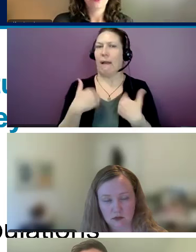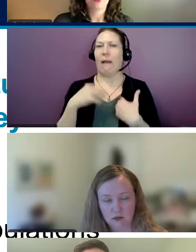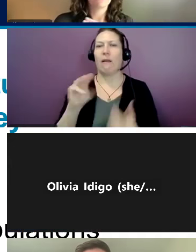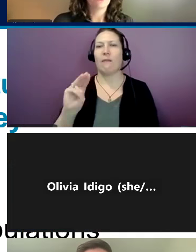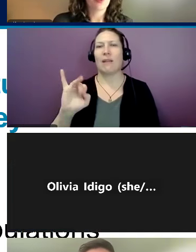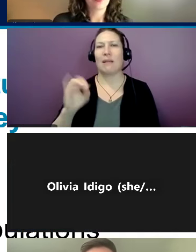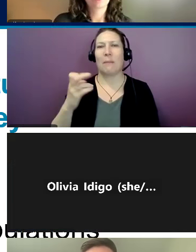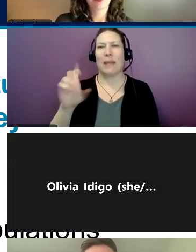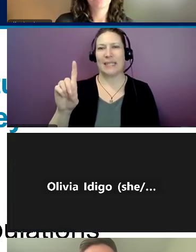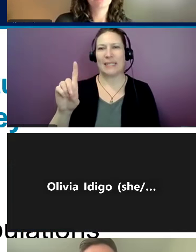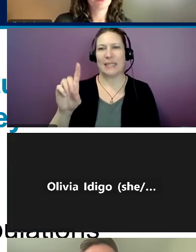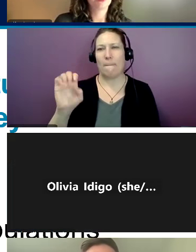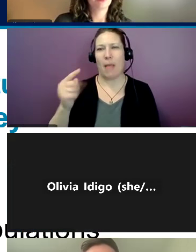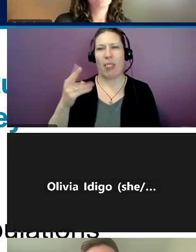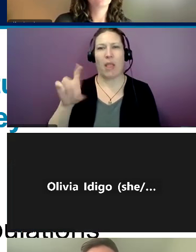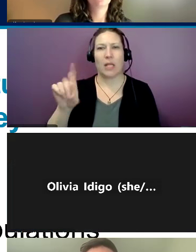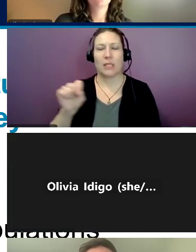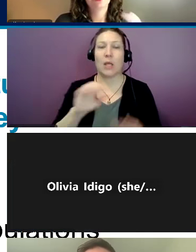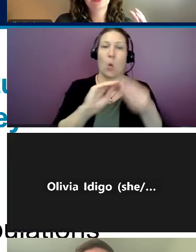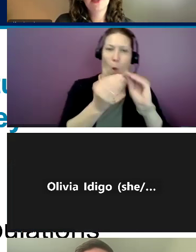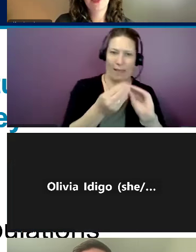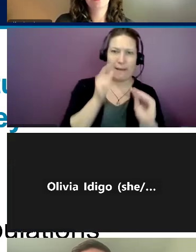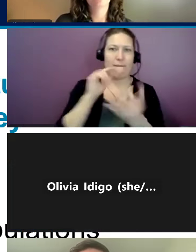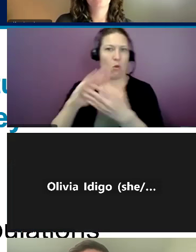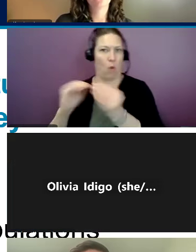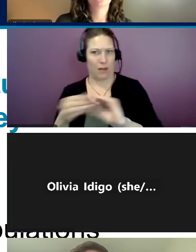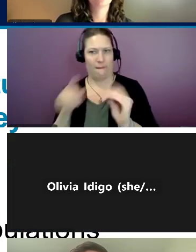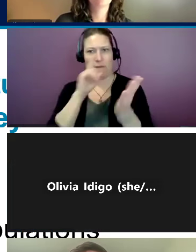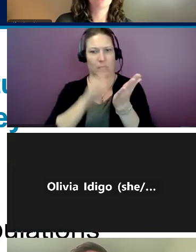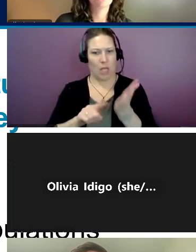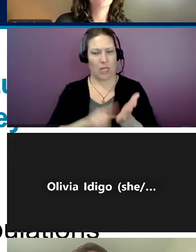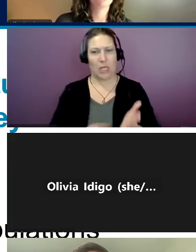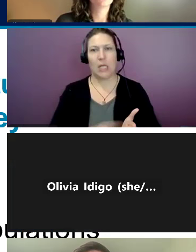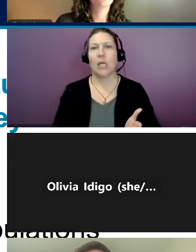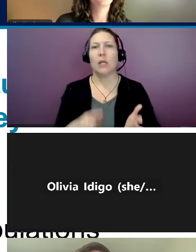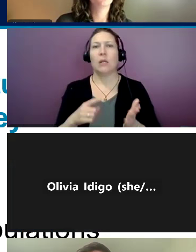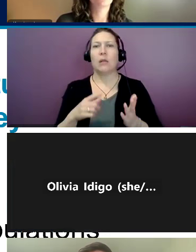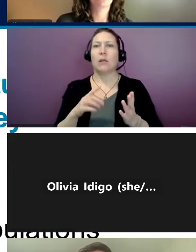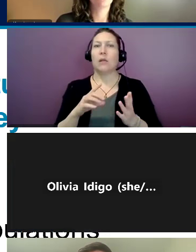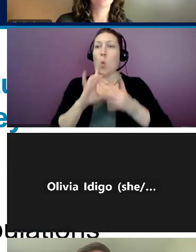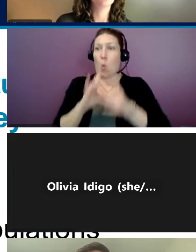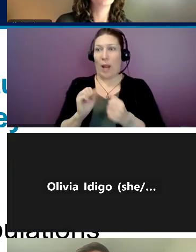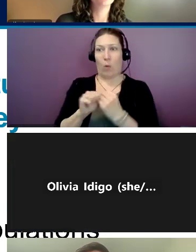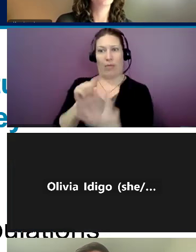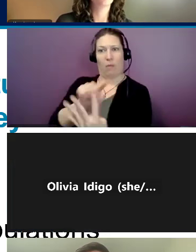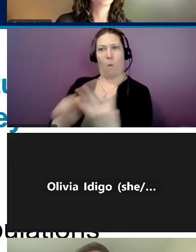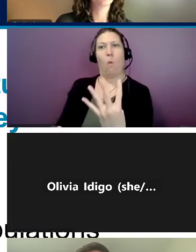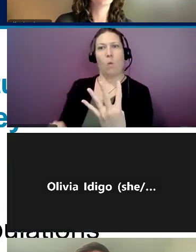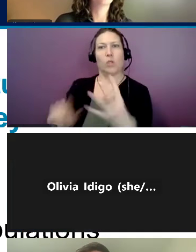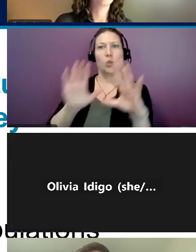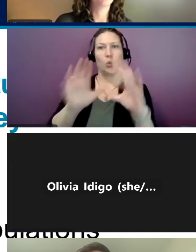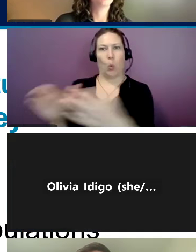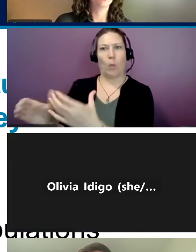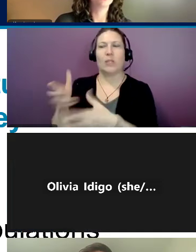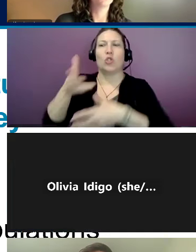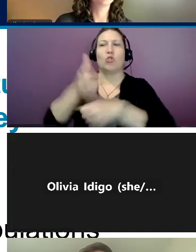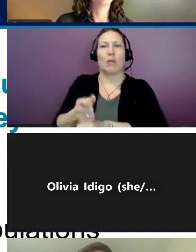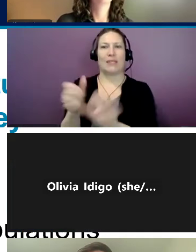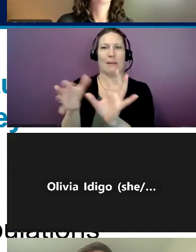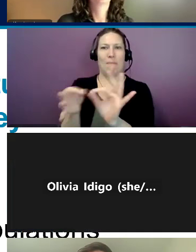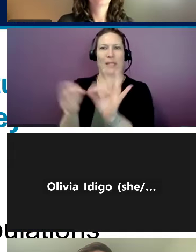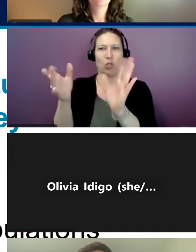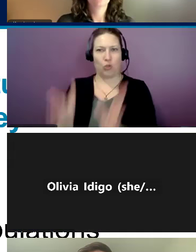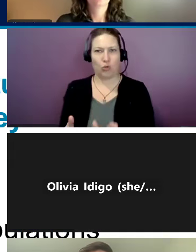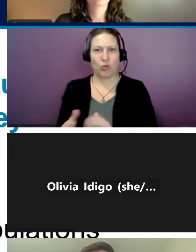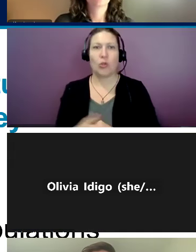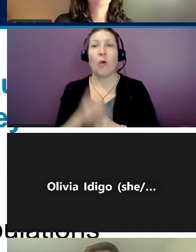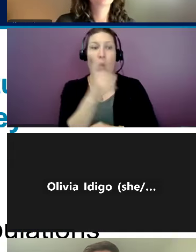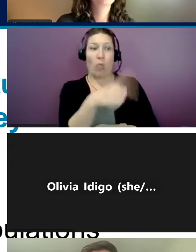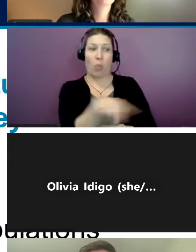qualitative and quantitative study, specifically among trusted messengers to those populations disproportionately impacted by suicide.